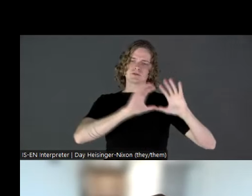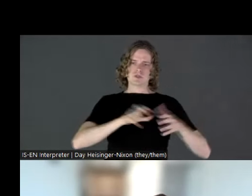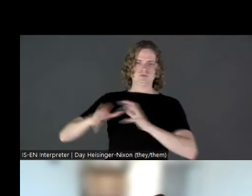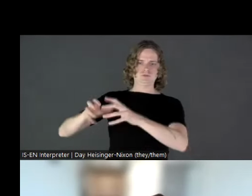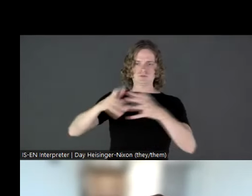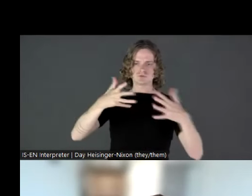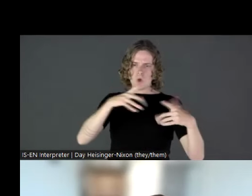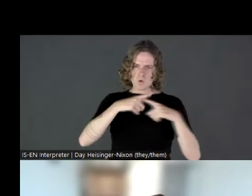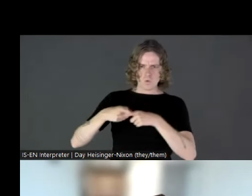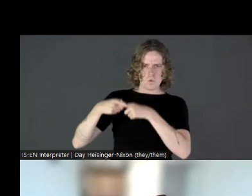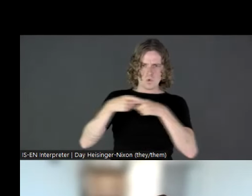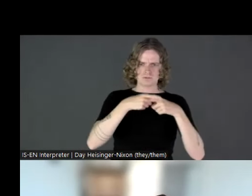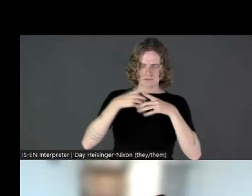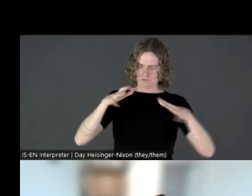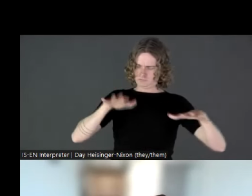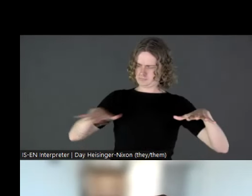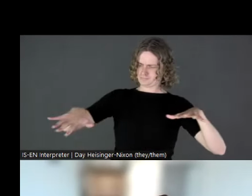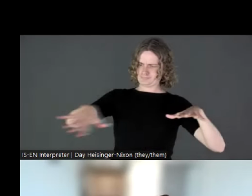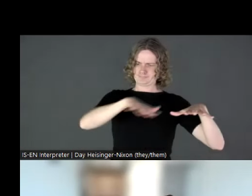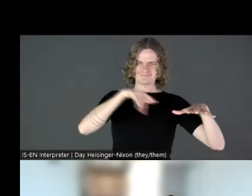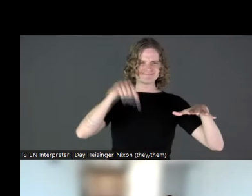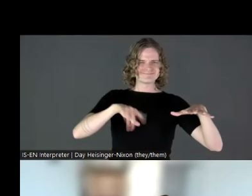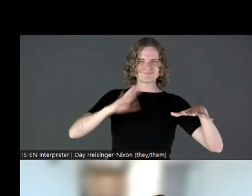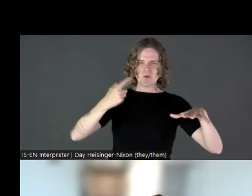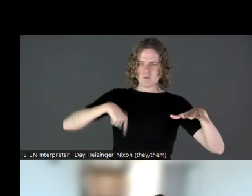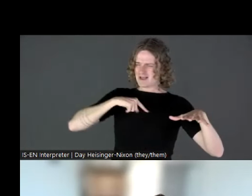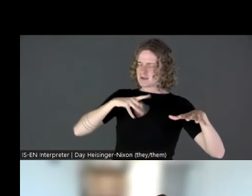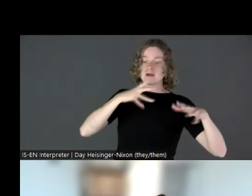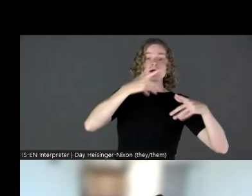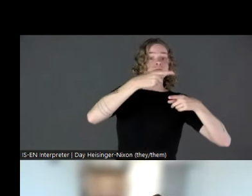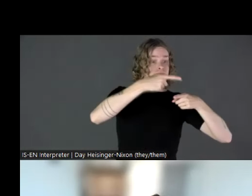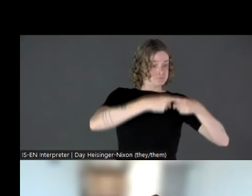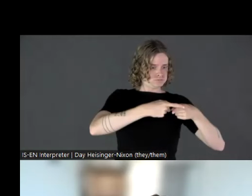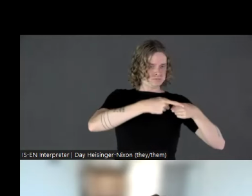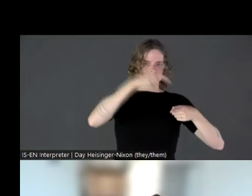tool is more like a checklist and really specific to those coordination functions.